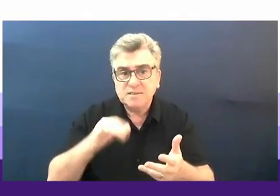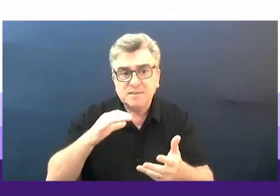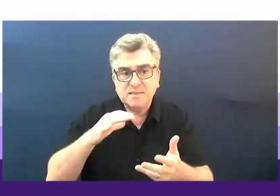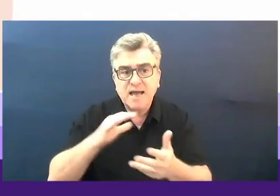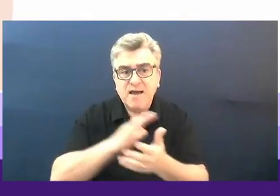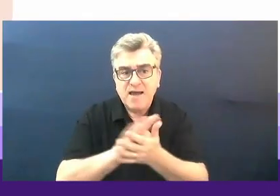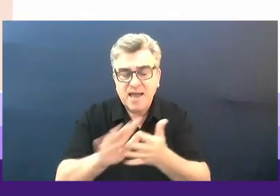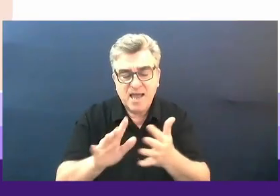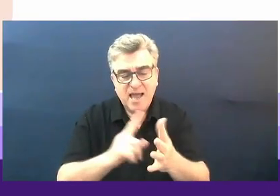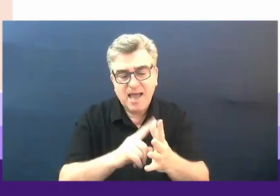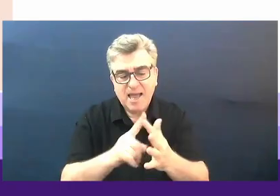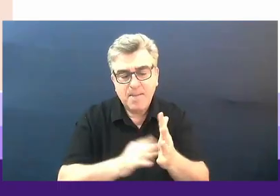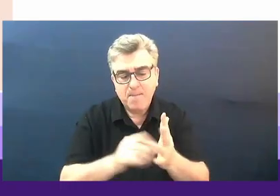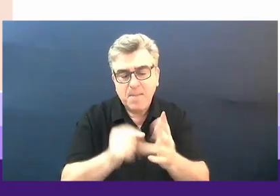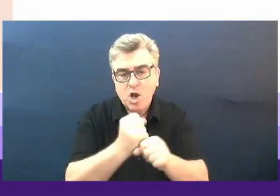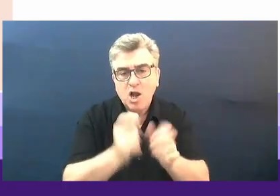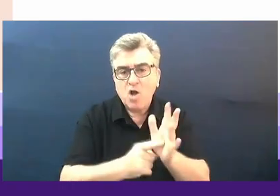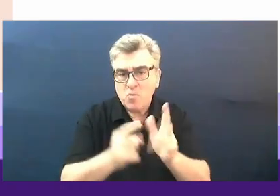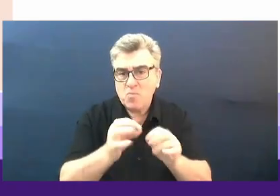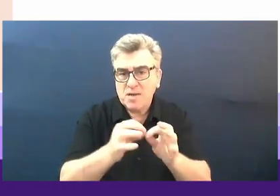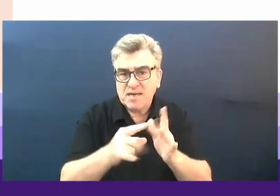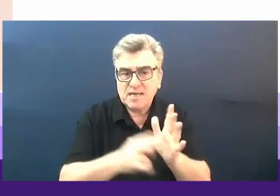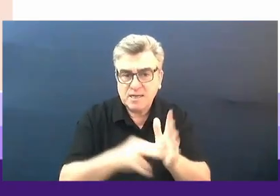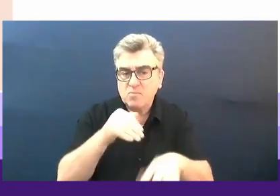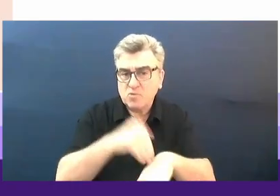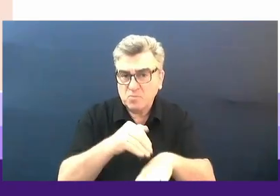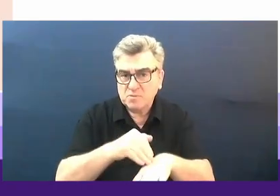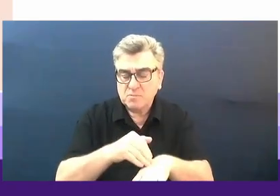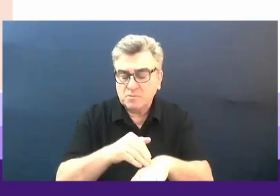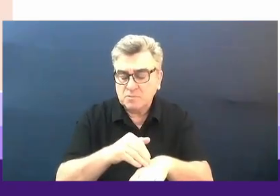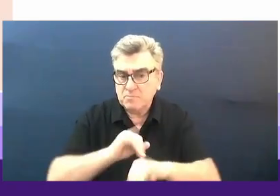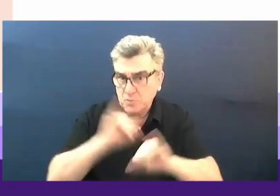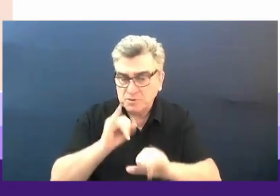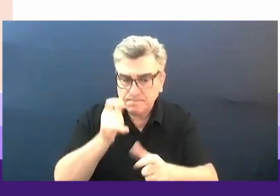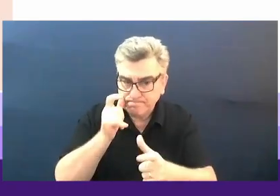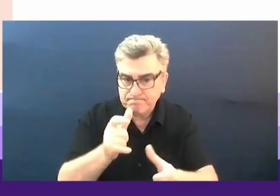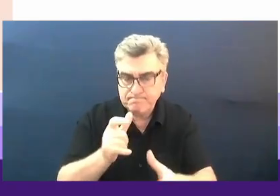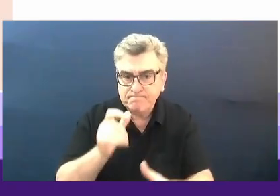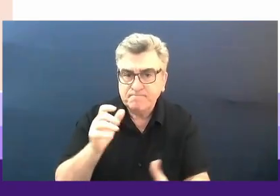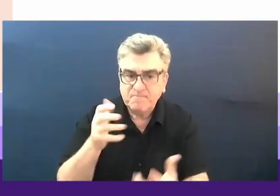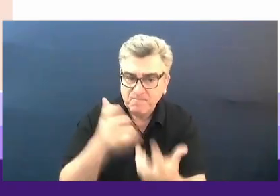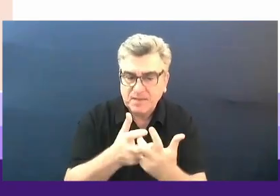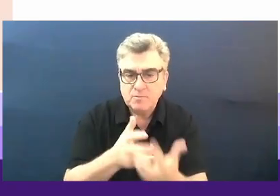given we are talking about person-cantered care, is a case study that identifies how a